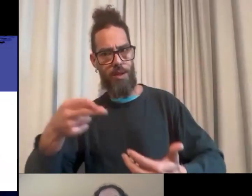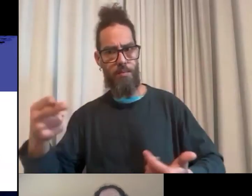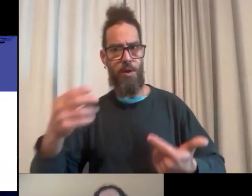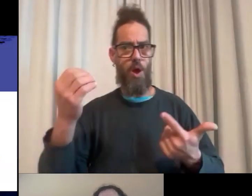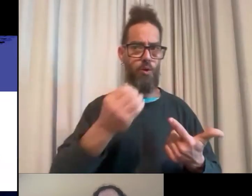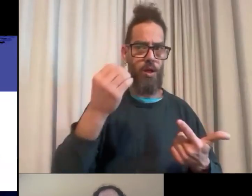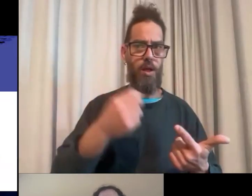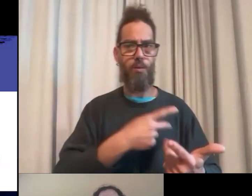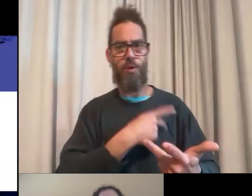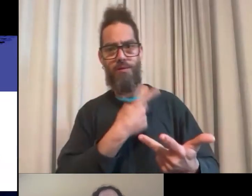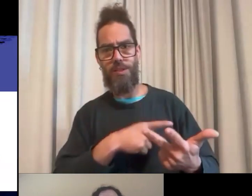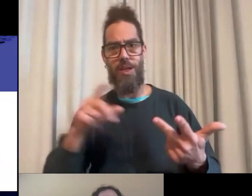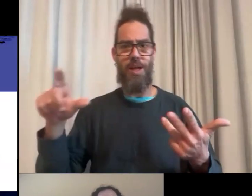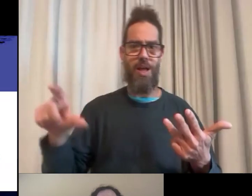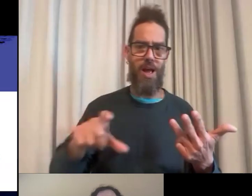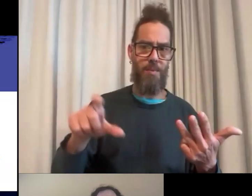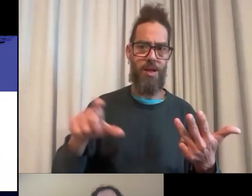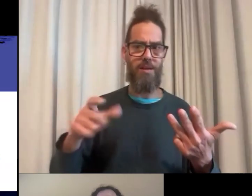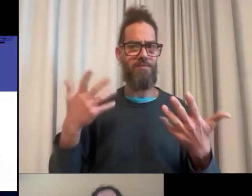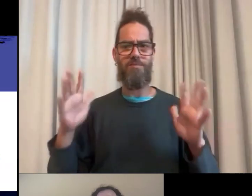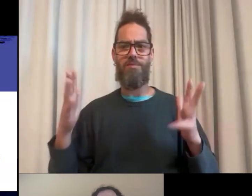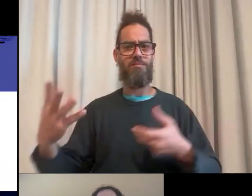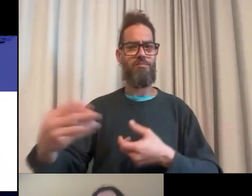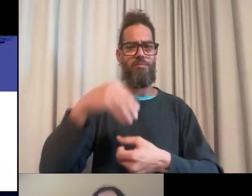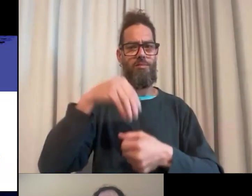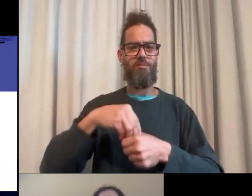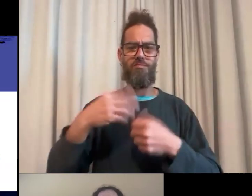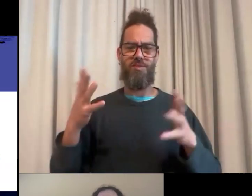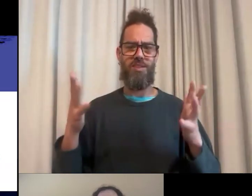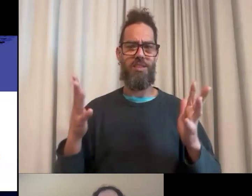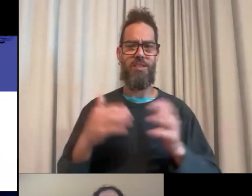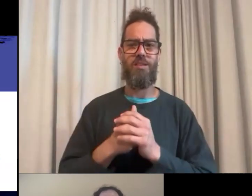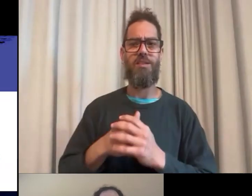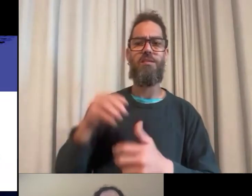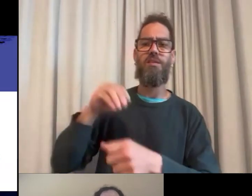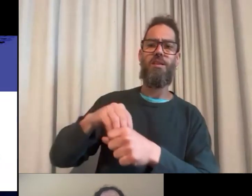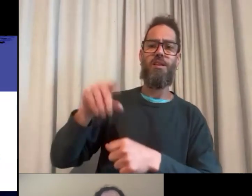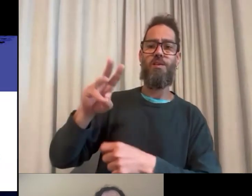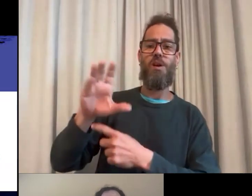an act, some of them have regs. So Ontario and Manitoba already enacted and Quebec as well.